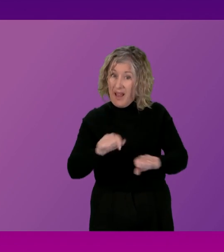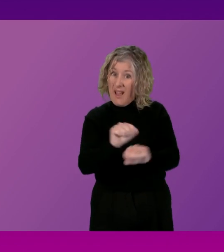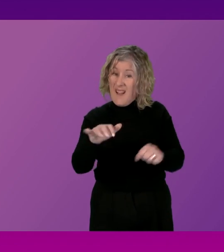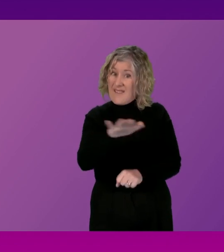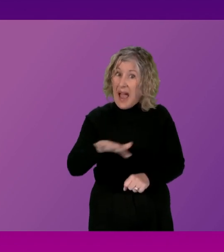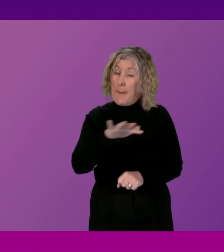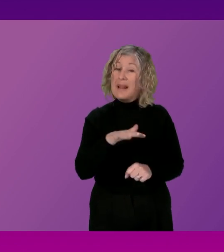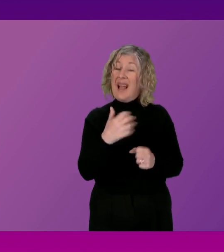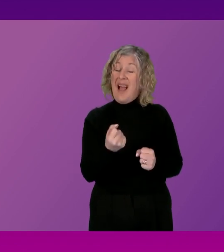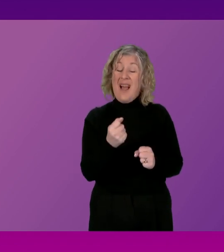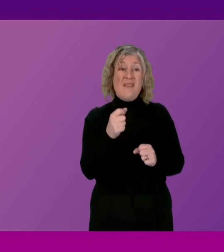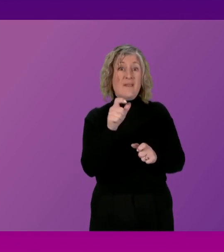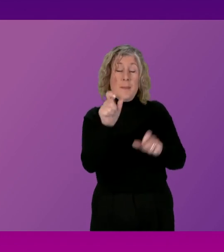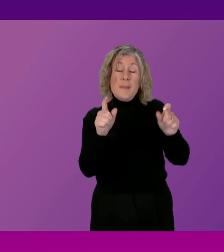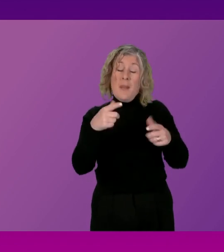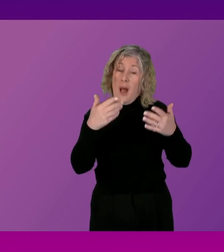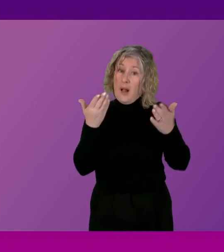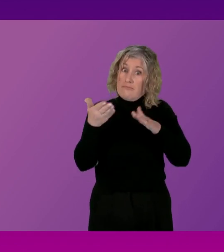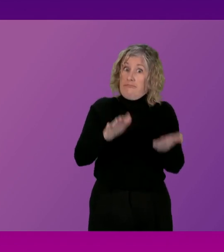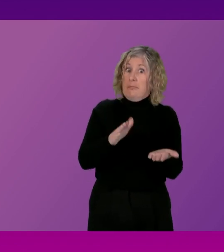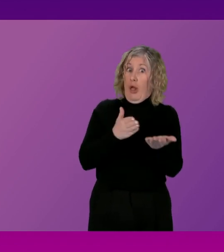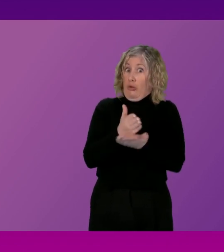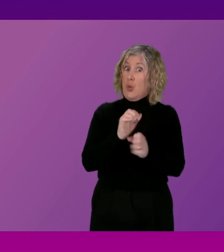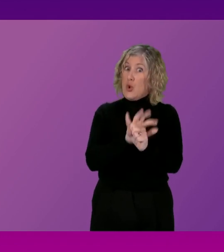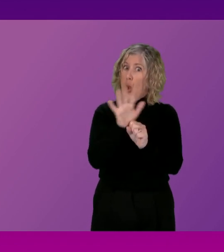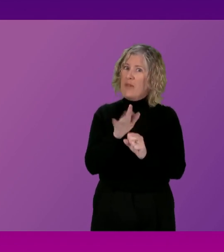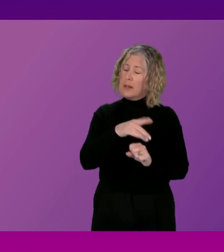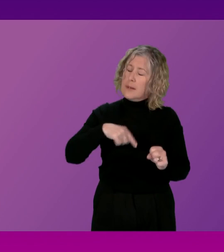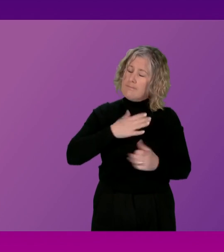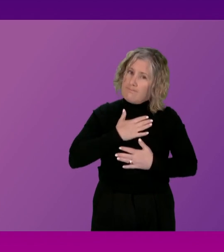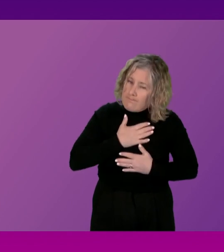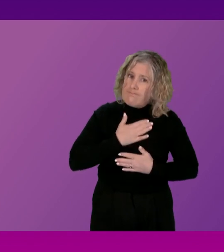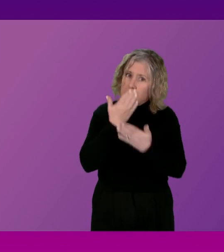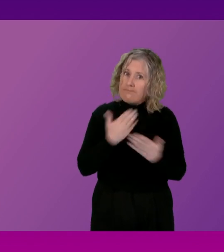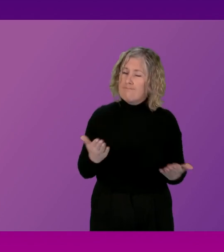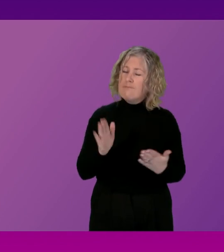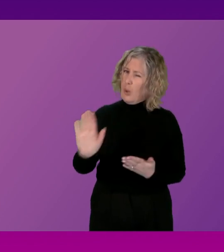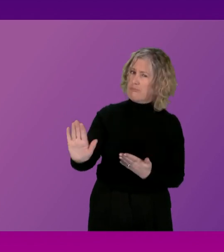I reiterate what the Deputy First Minister said a couple of days ago in the chamber.